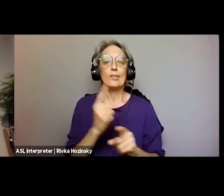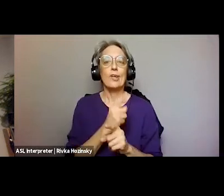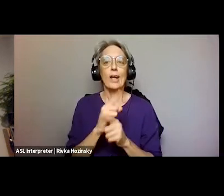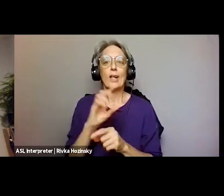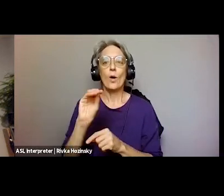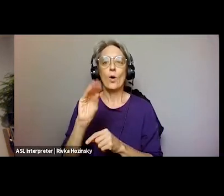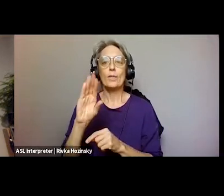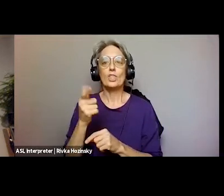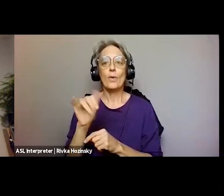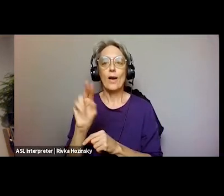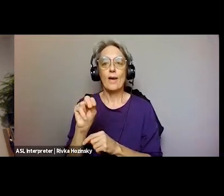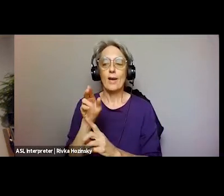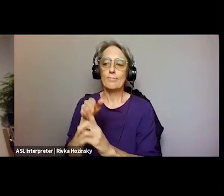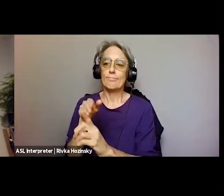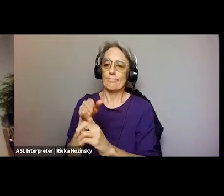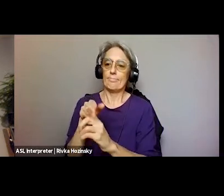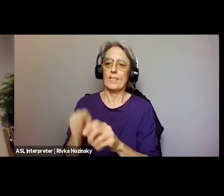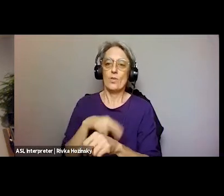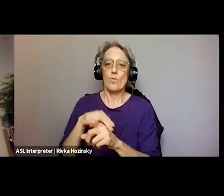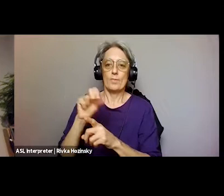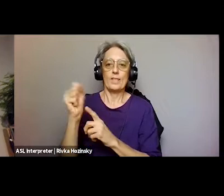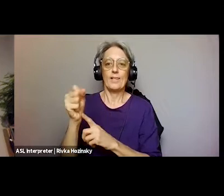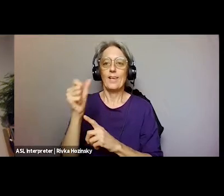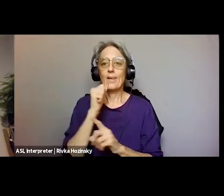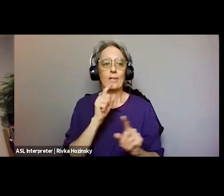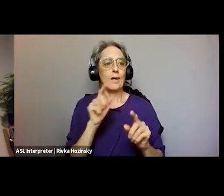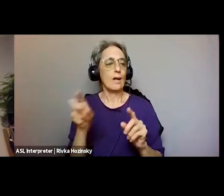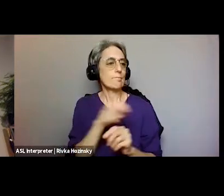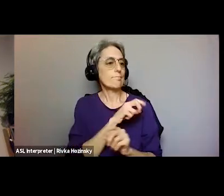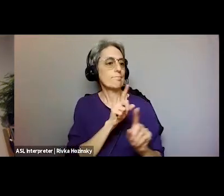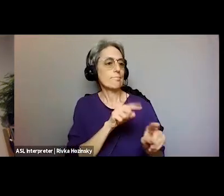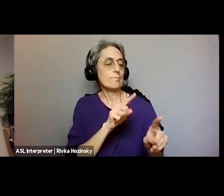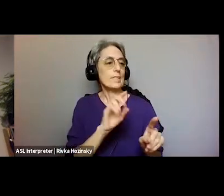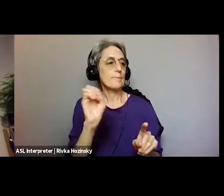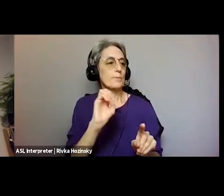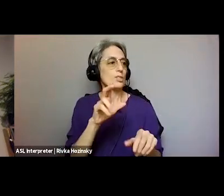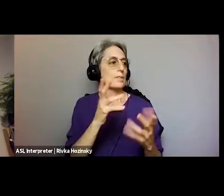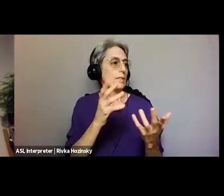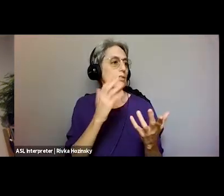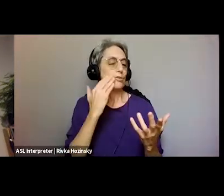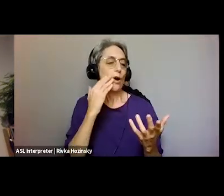in a normal setting and not through the emergency nature of emergency visit. And we're seeing that